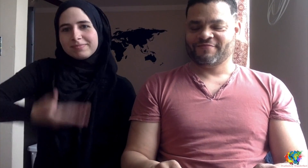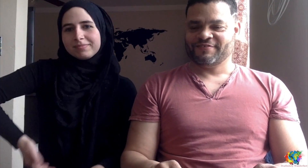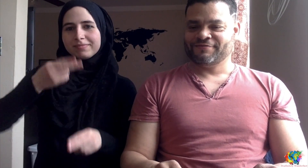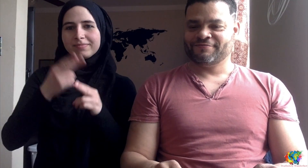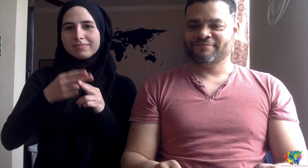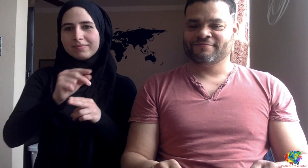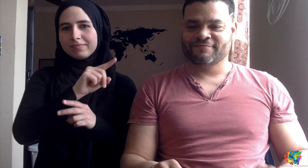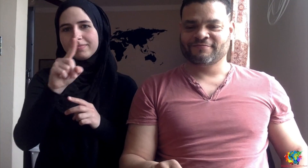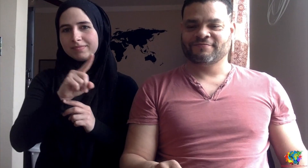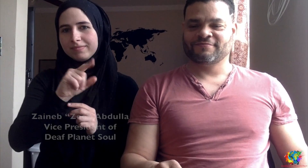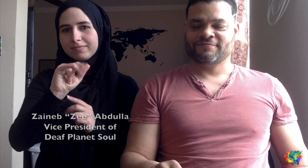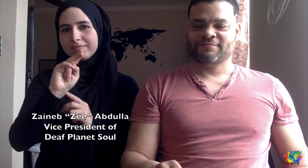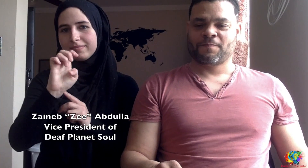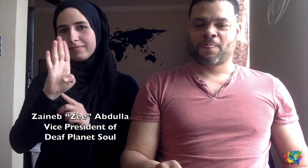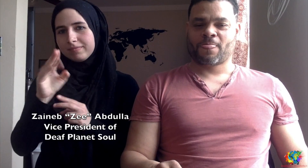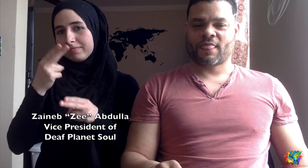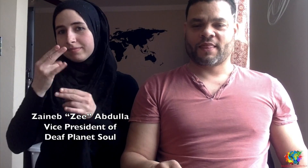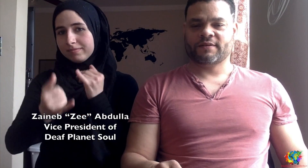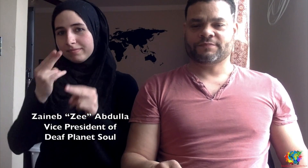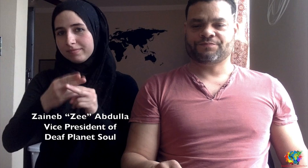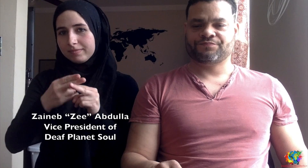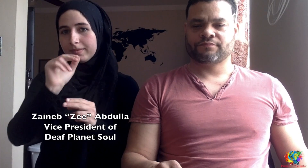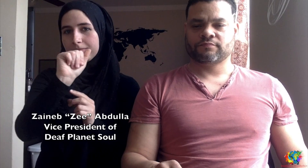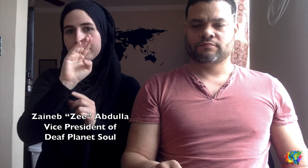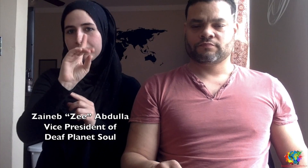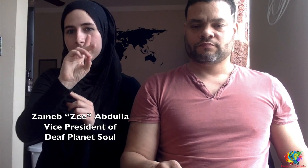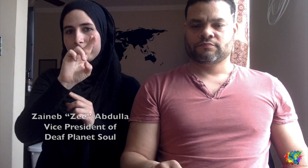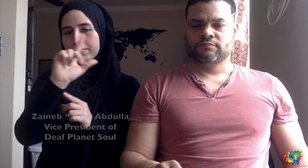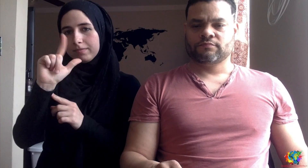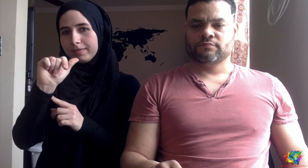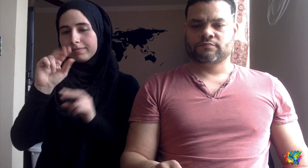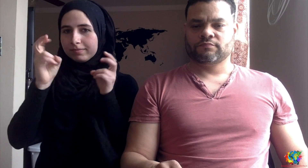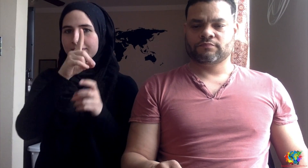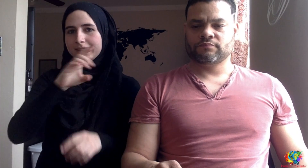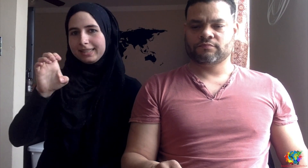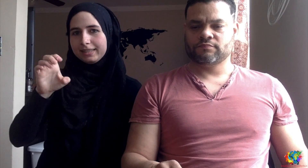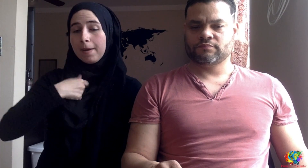Hi, my name is Zaineb and the last name is Abdulla I am known as Zee